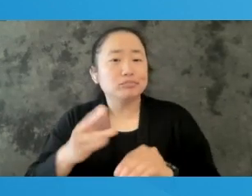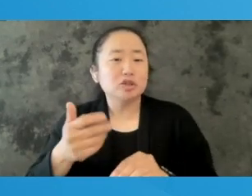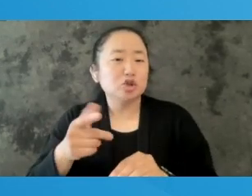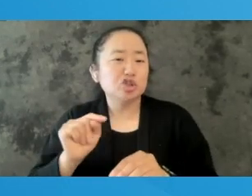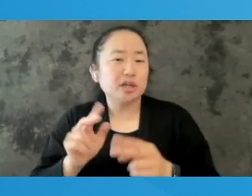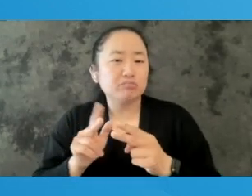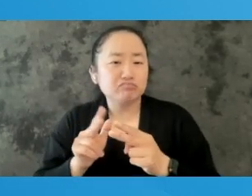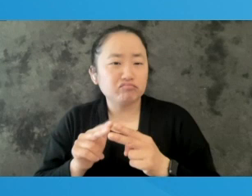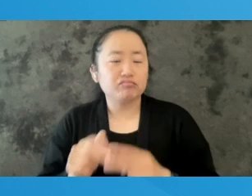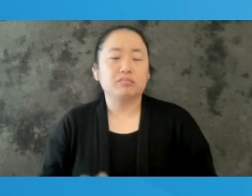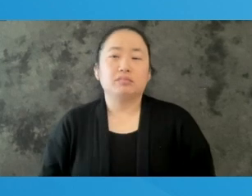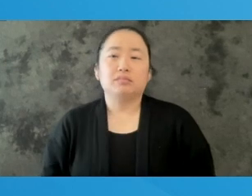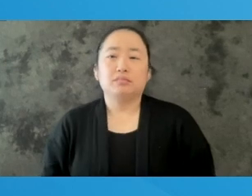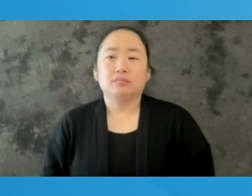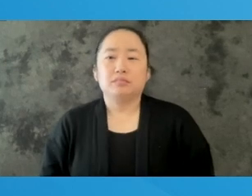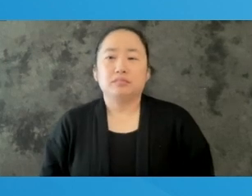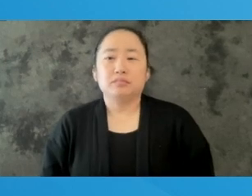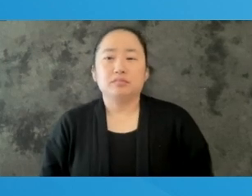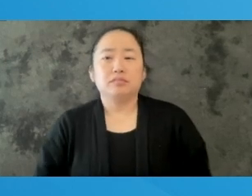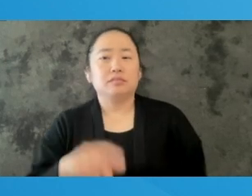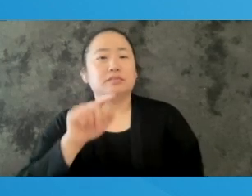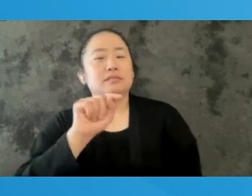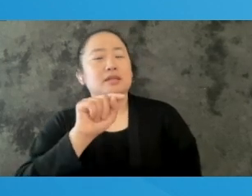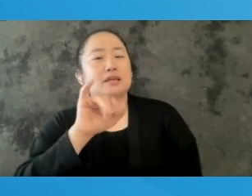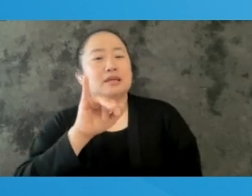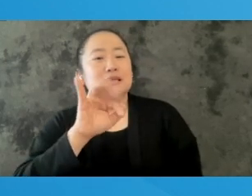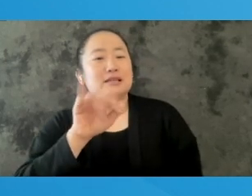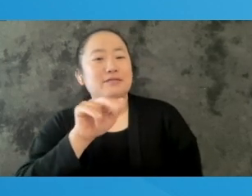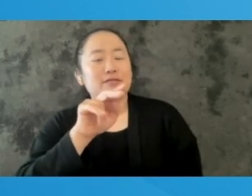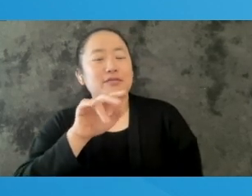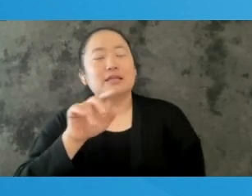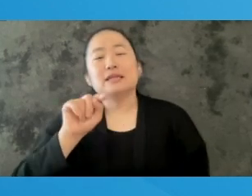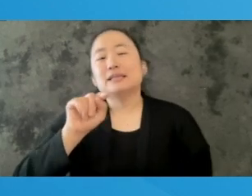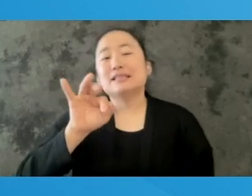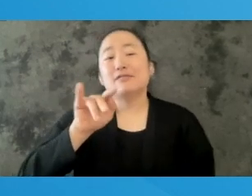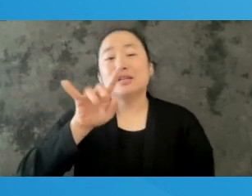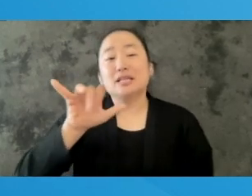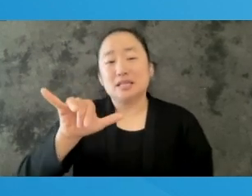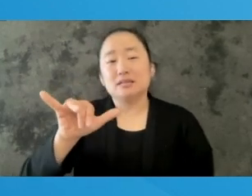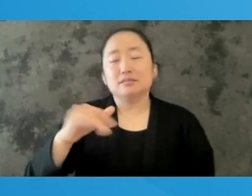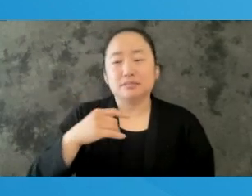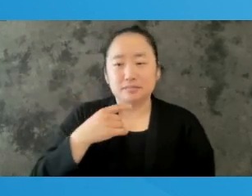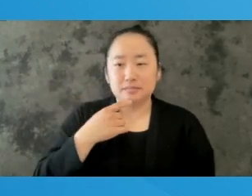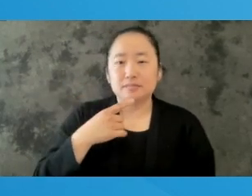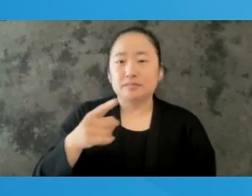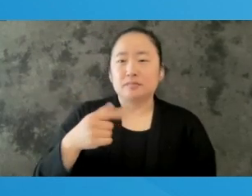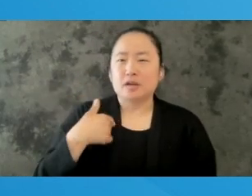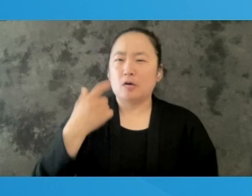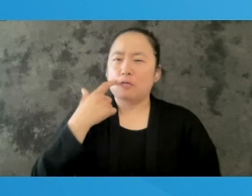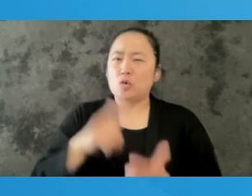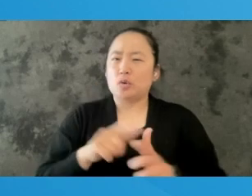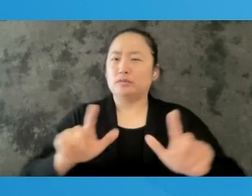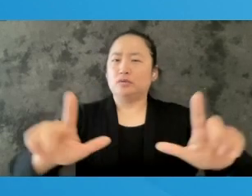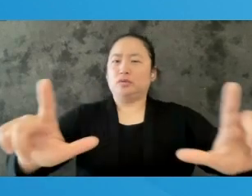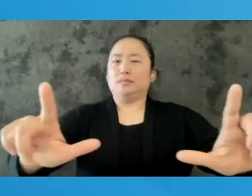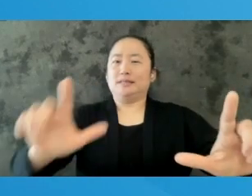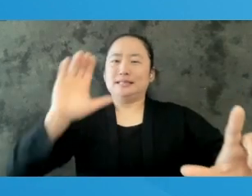I'm Nicole, one other thing I'm noticing zoomed out is that there does seem to be some kind of a figure behind one of